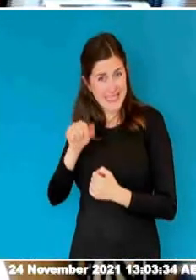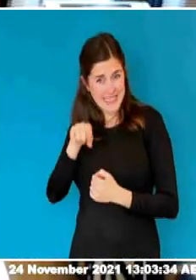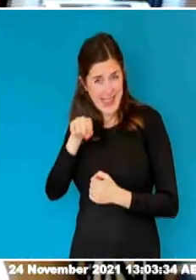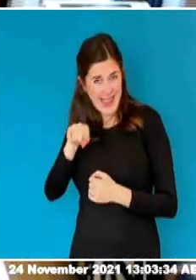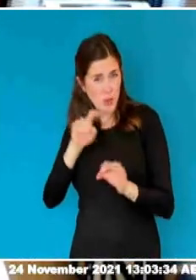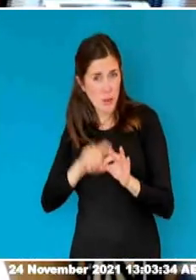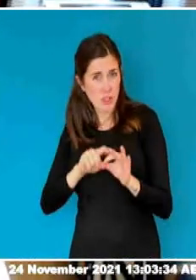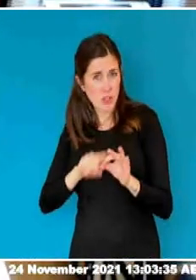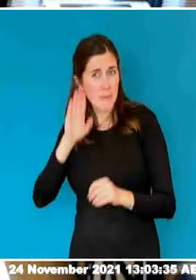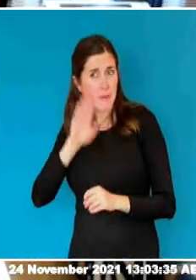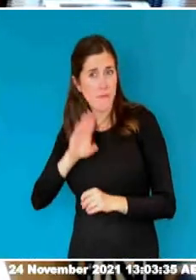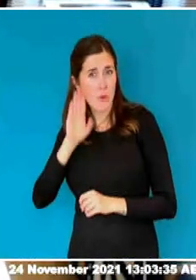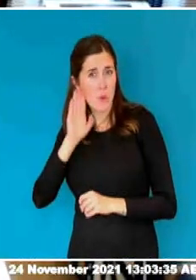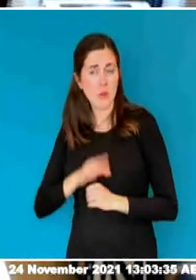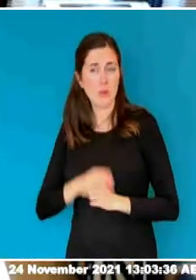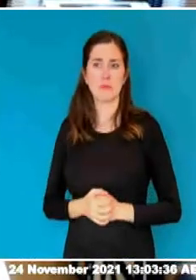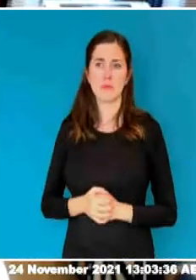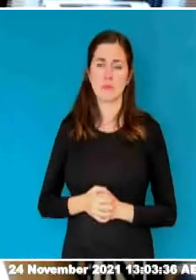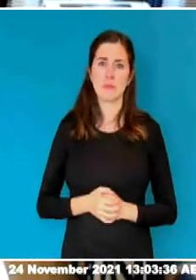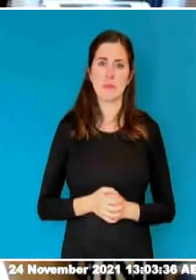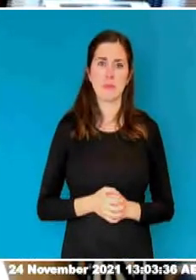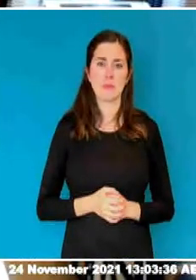Maybe Mr Chapman can let us know about that.